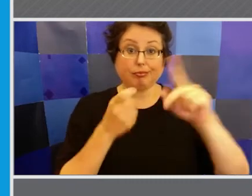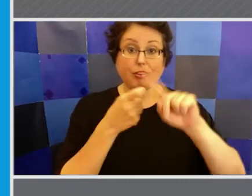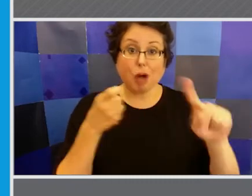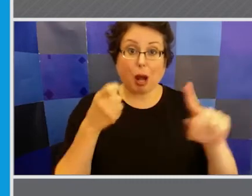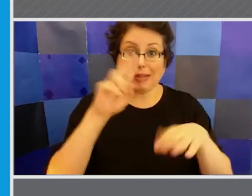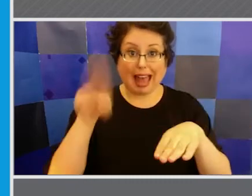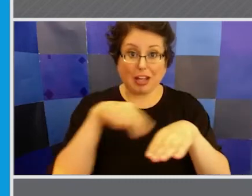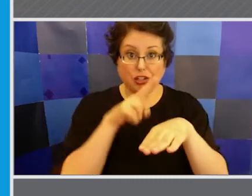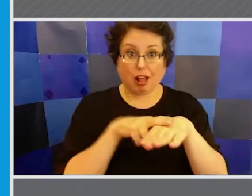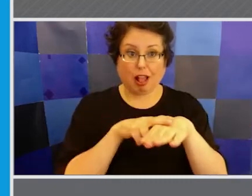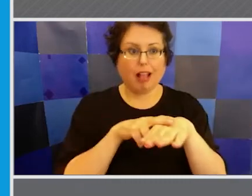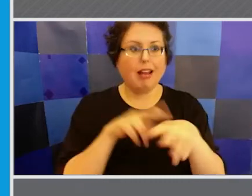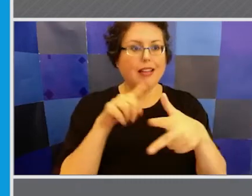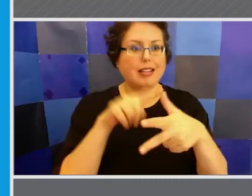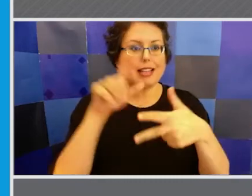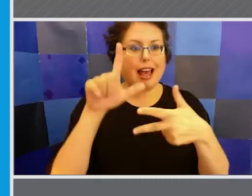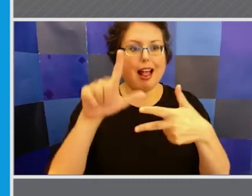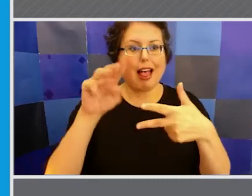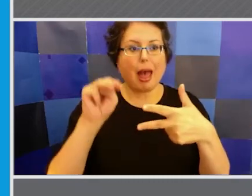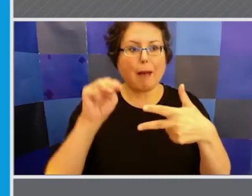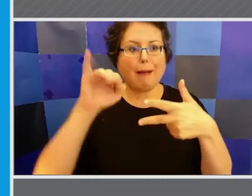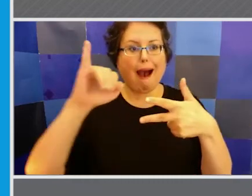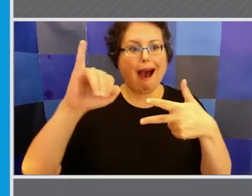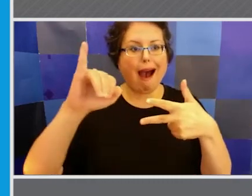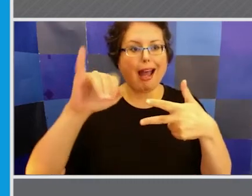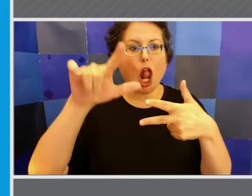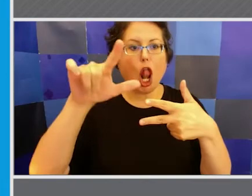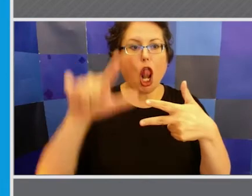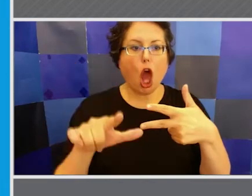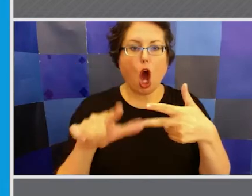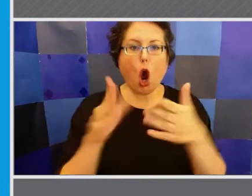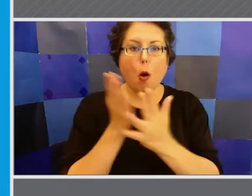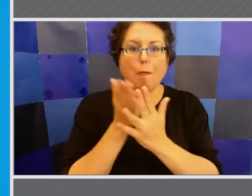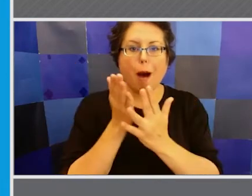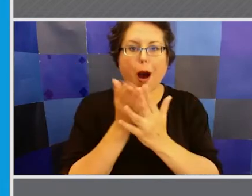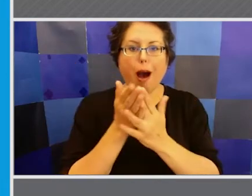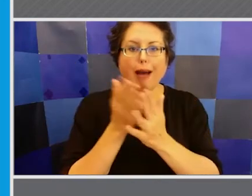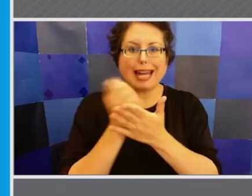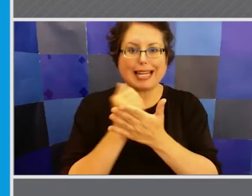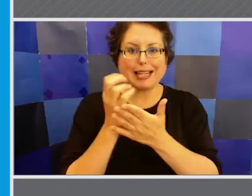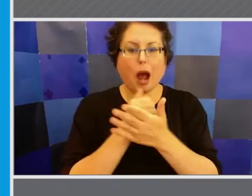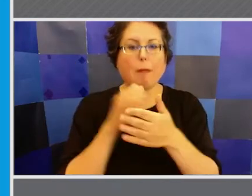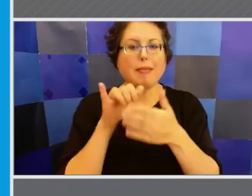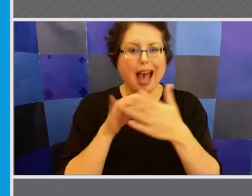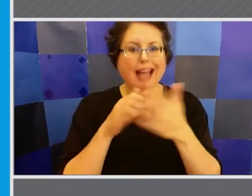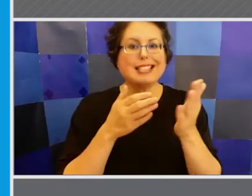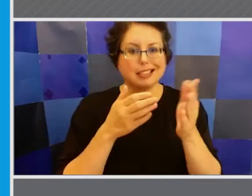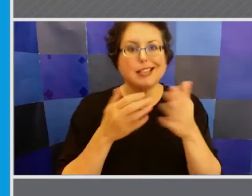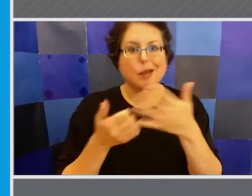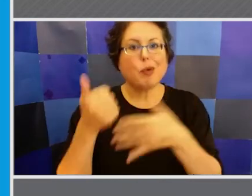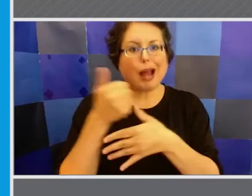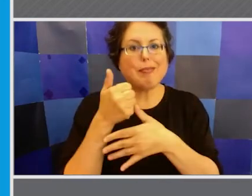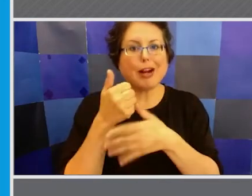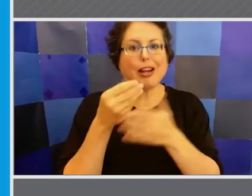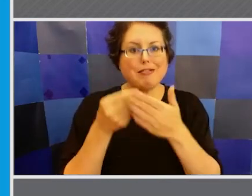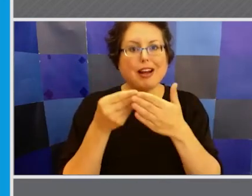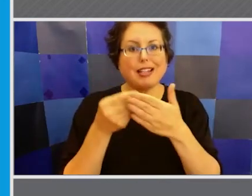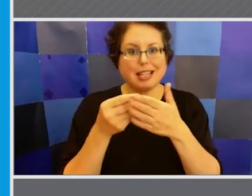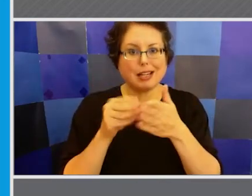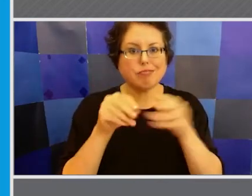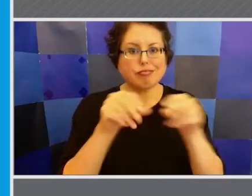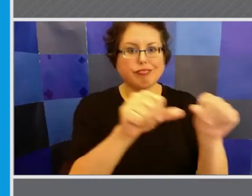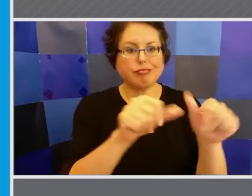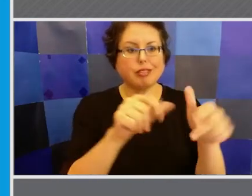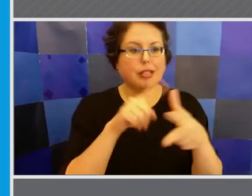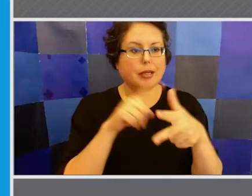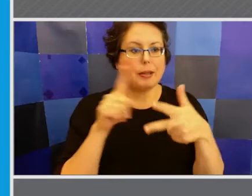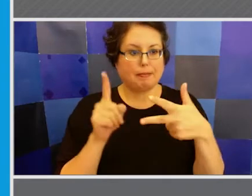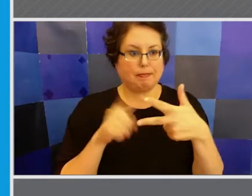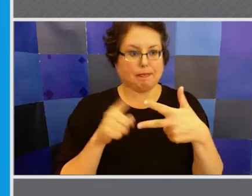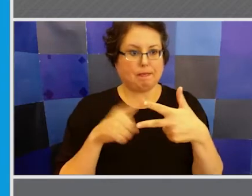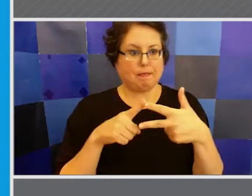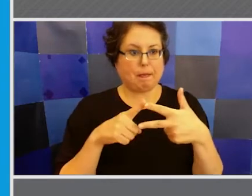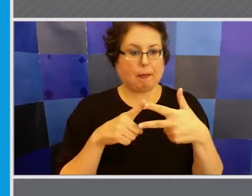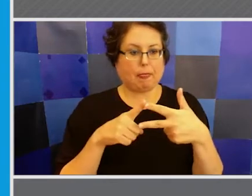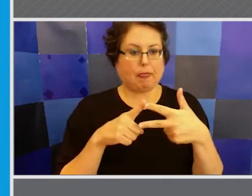a Llama Llama income, which is the primary funding stream for limited clientele persons